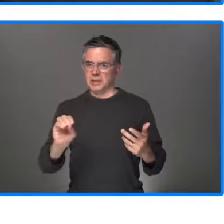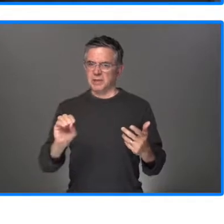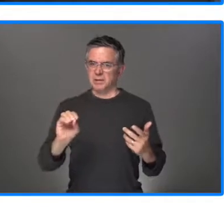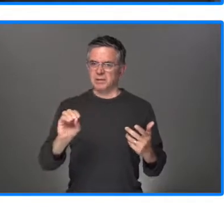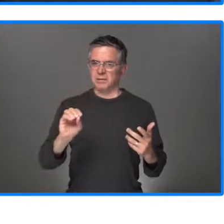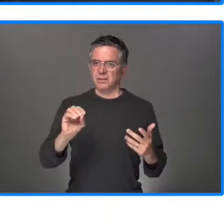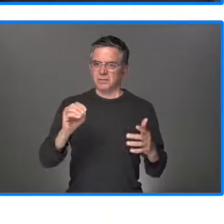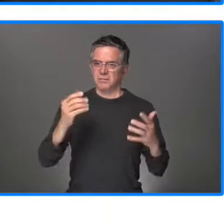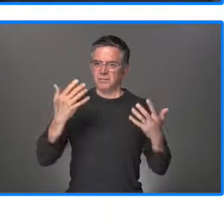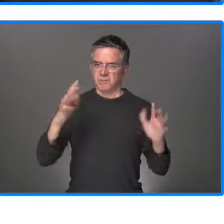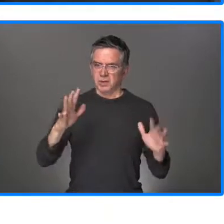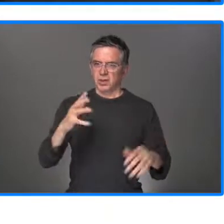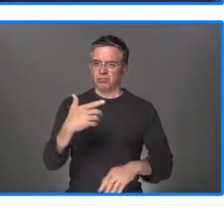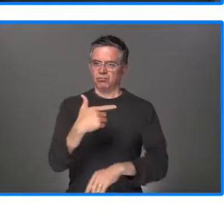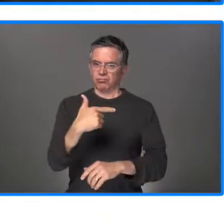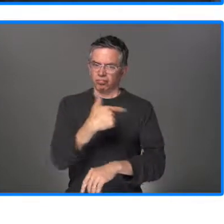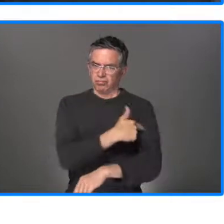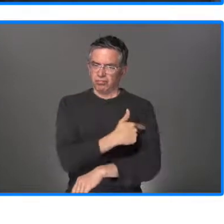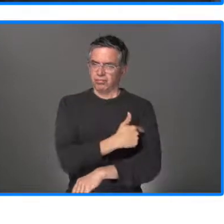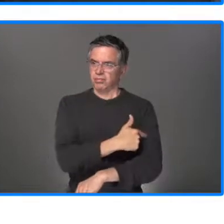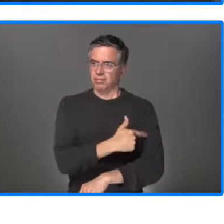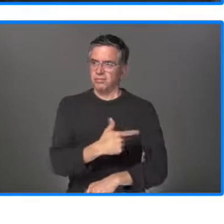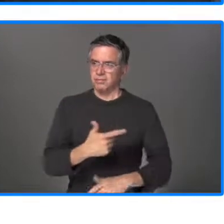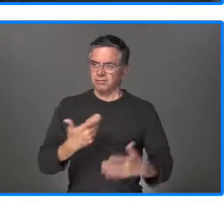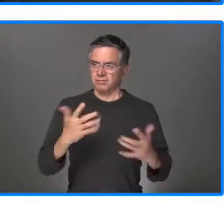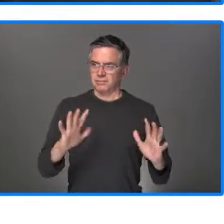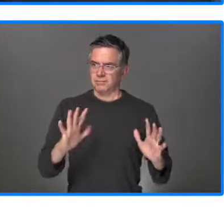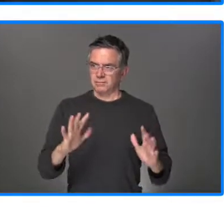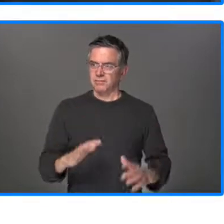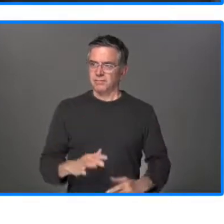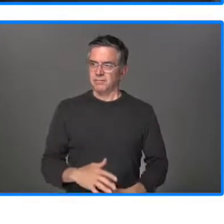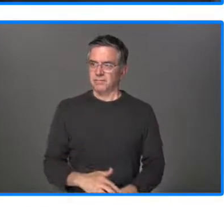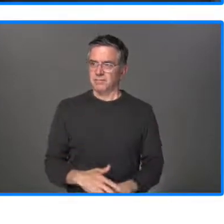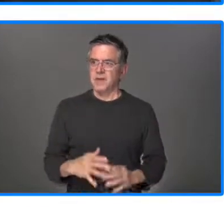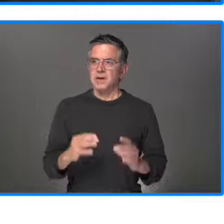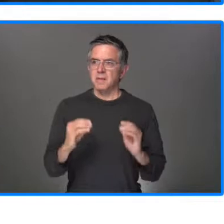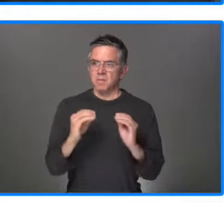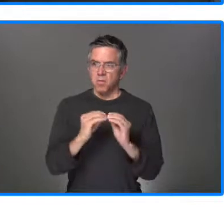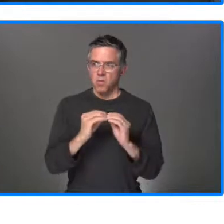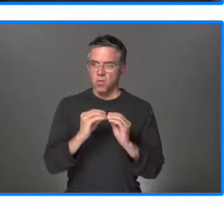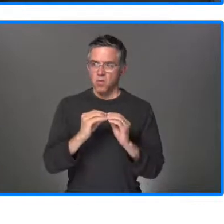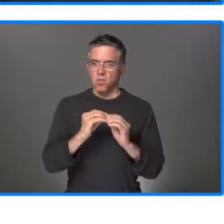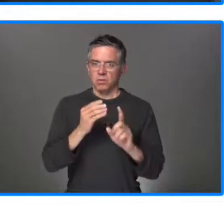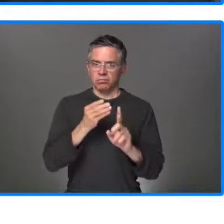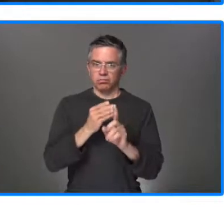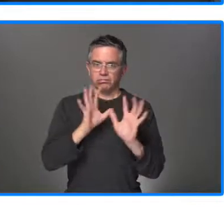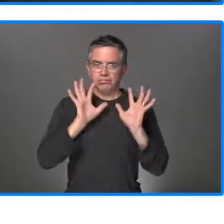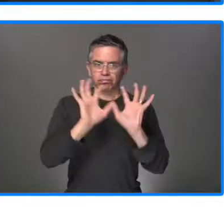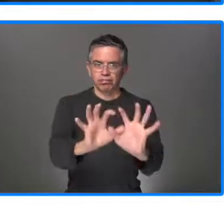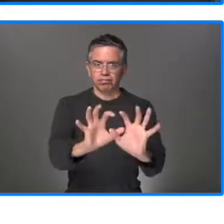they are tracking at a higher rate of vaccine. Whereas, among our Hispanic population,